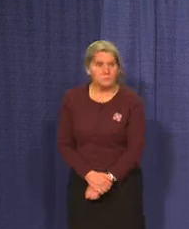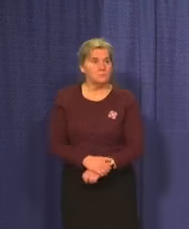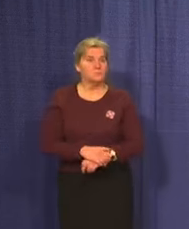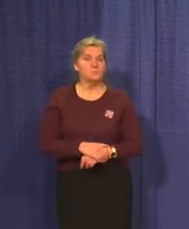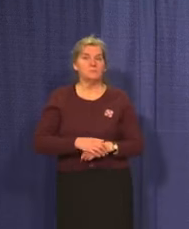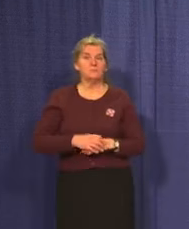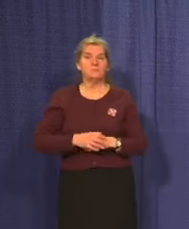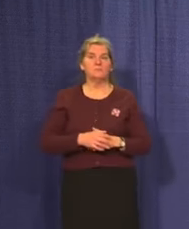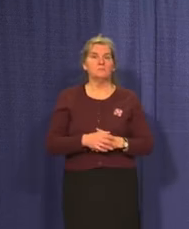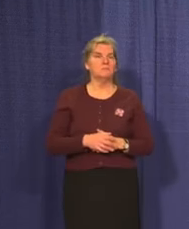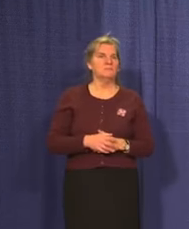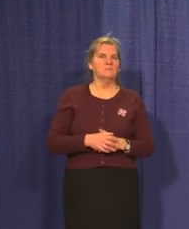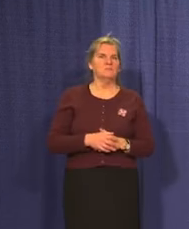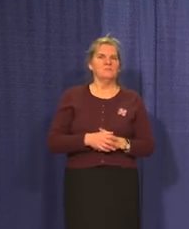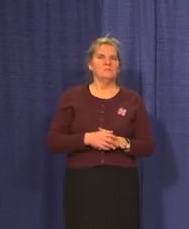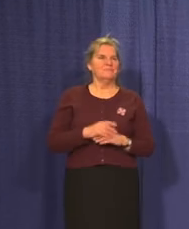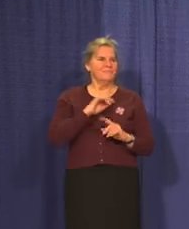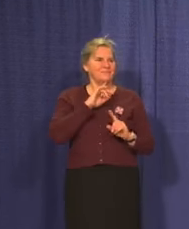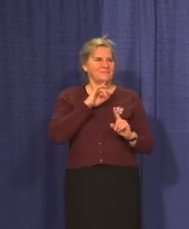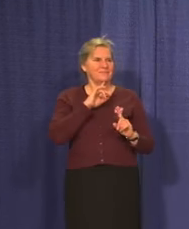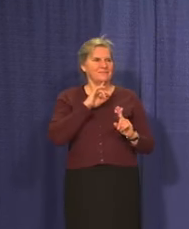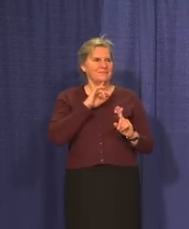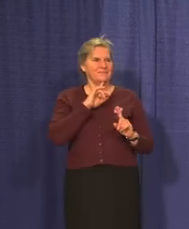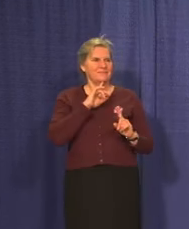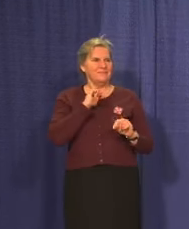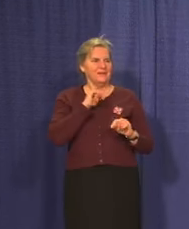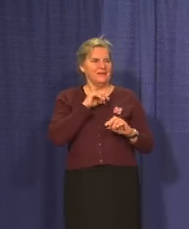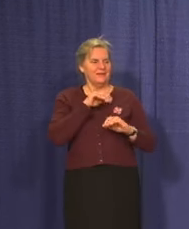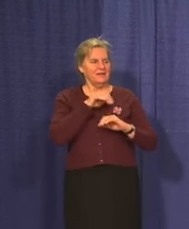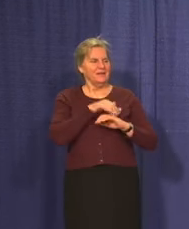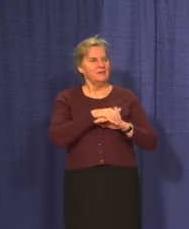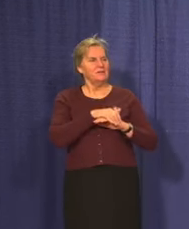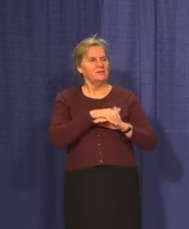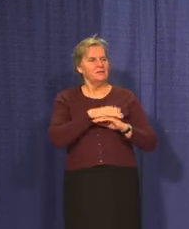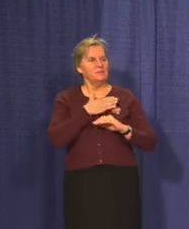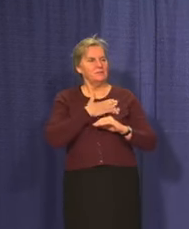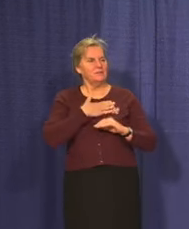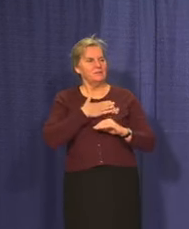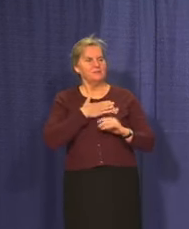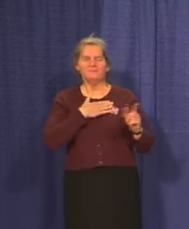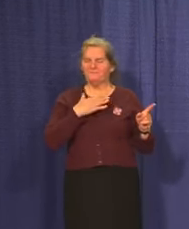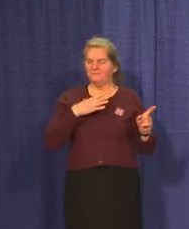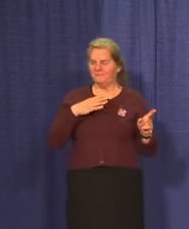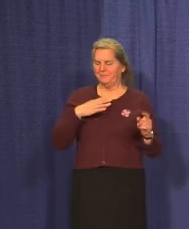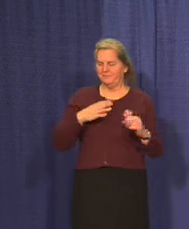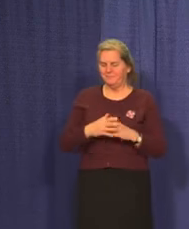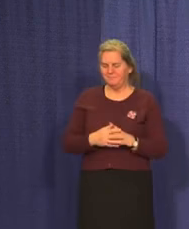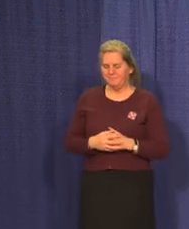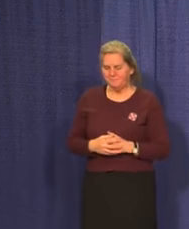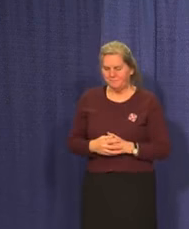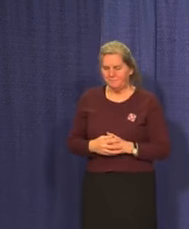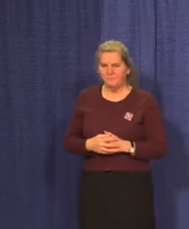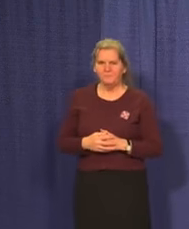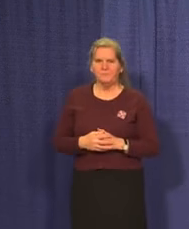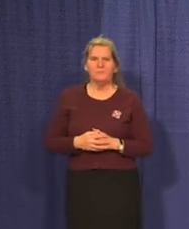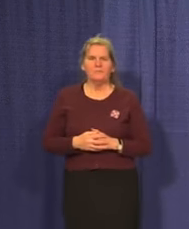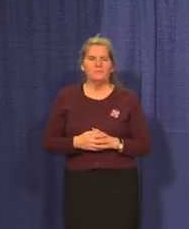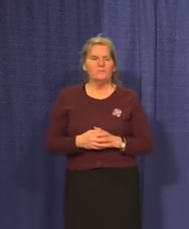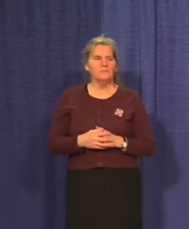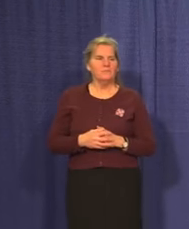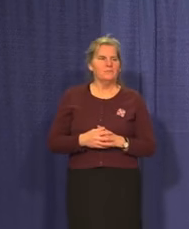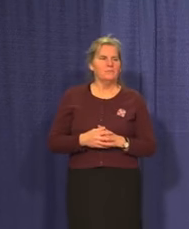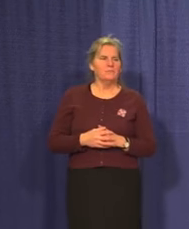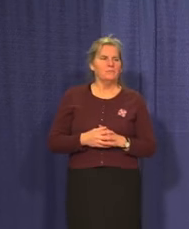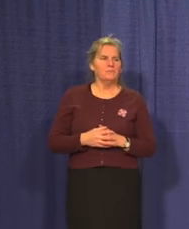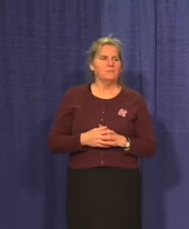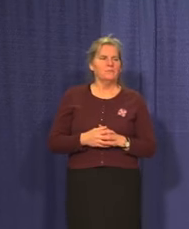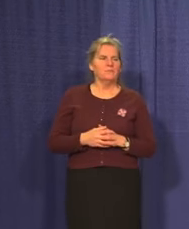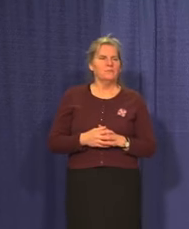YOU WANT ME TO TRANSLATE?